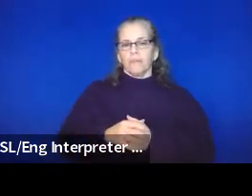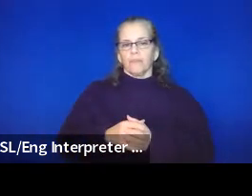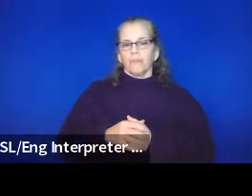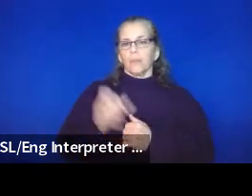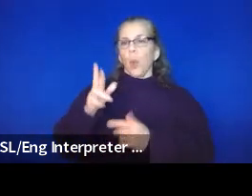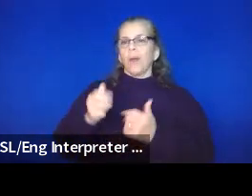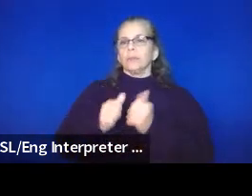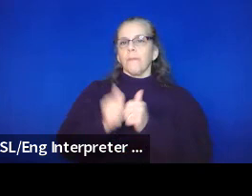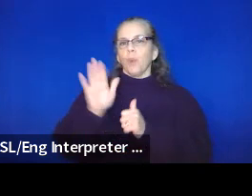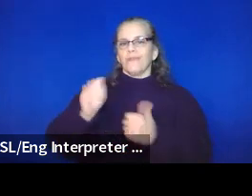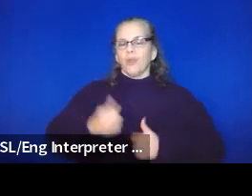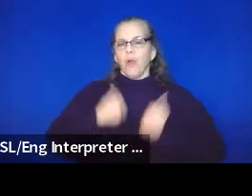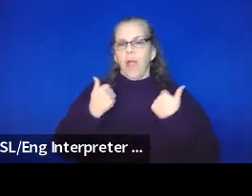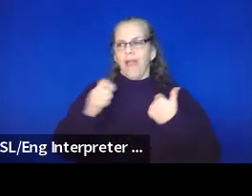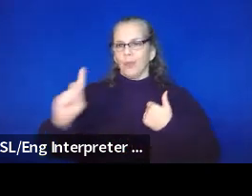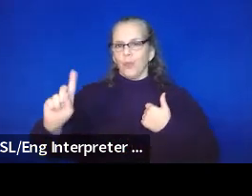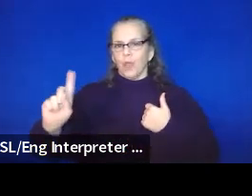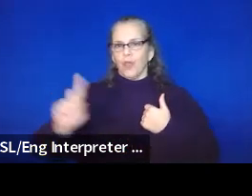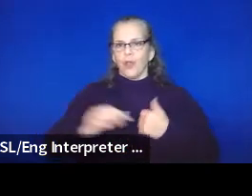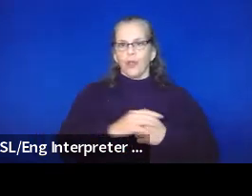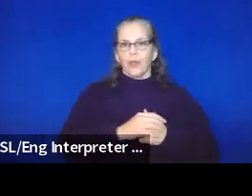instantaneously available He was her favorite...